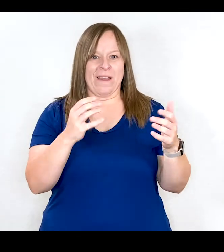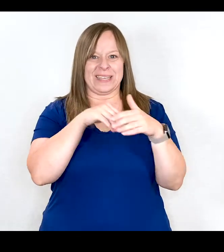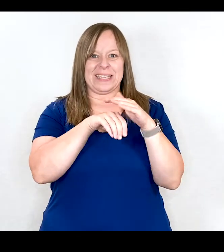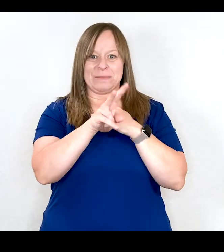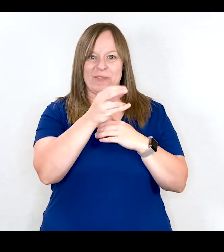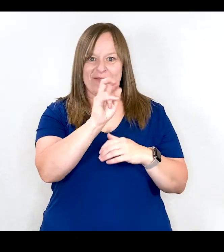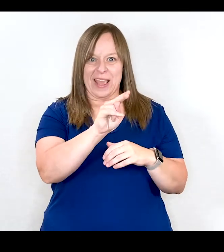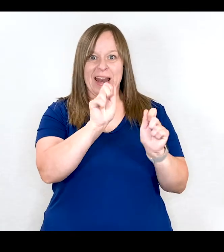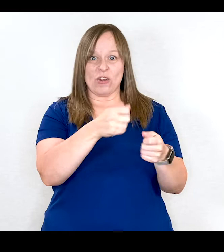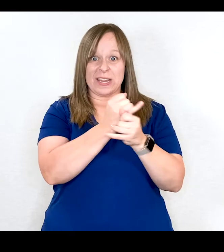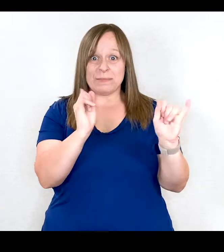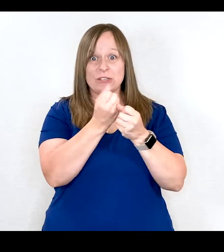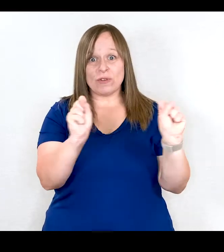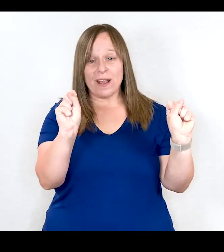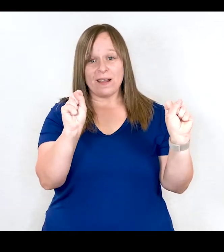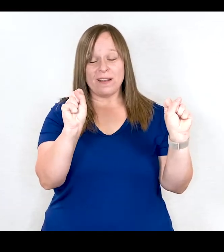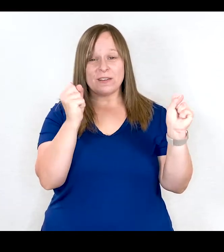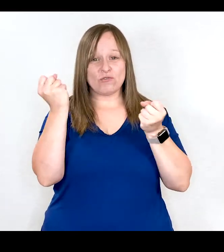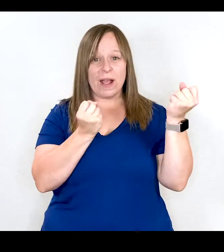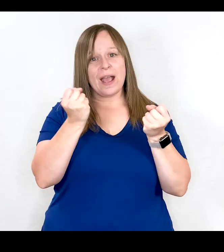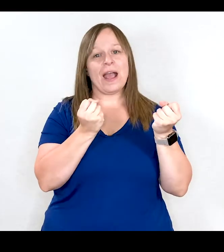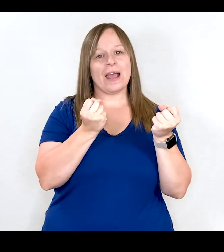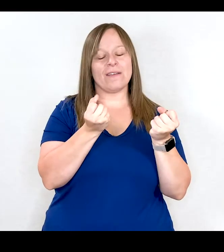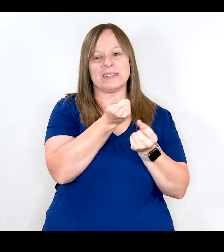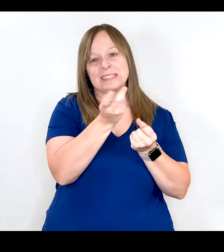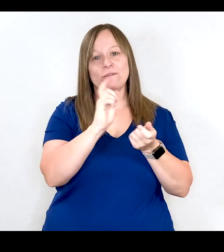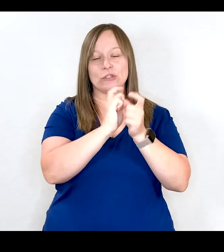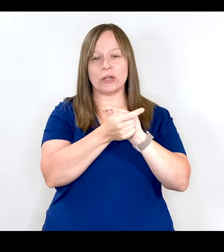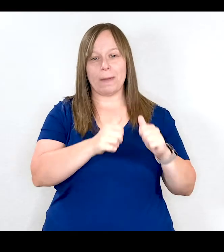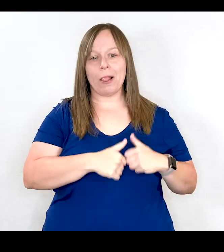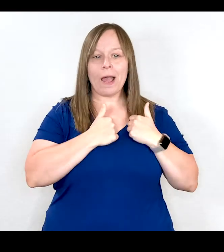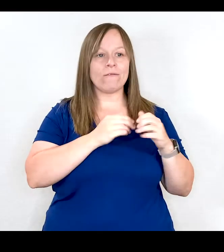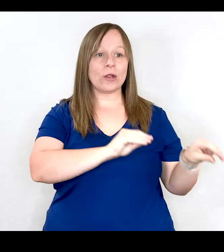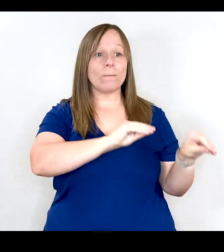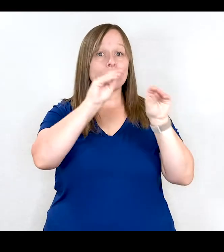Without an accessible van that I could independently drive, I had to make several changes.